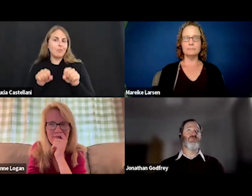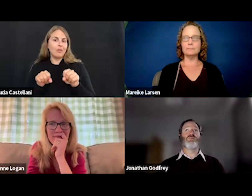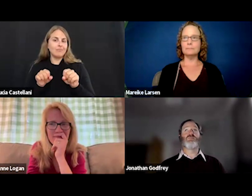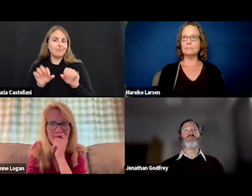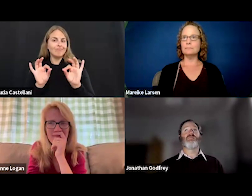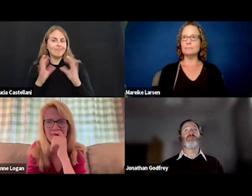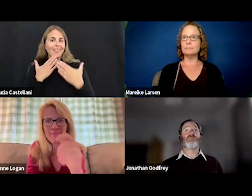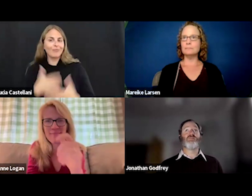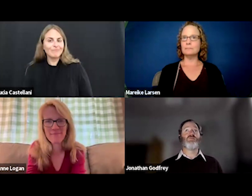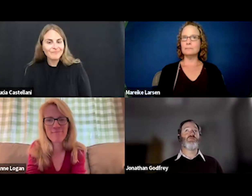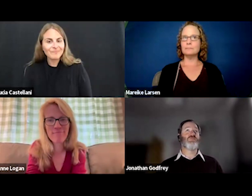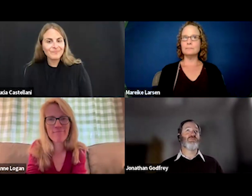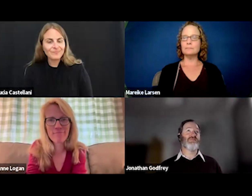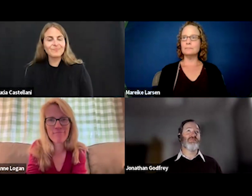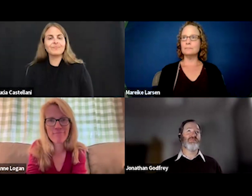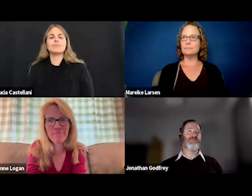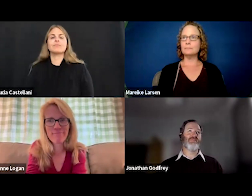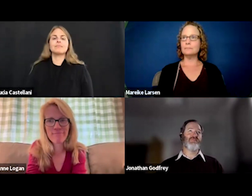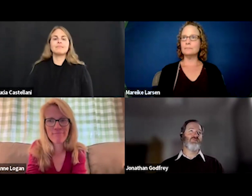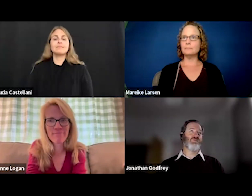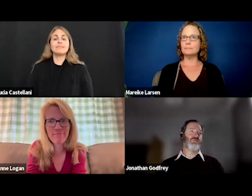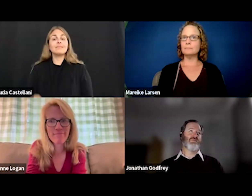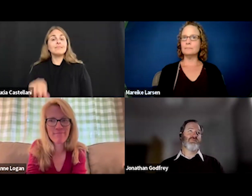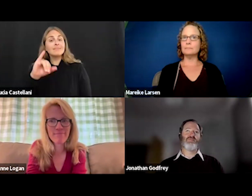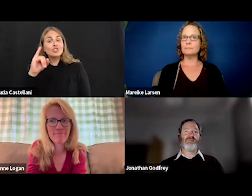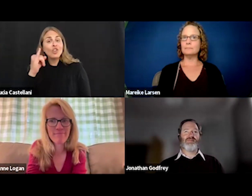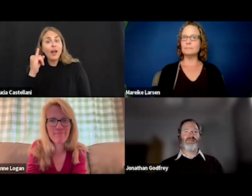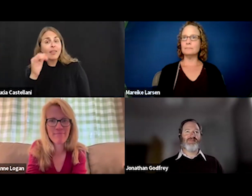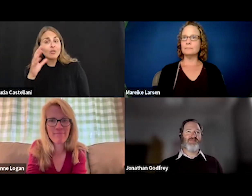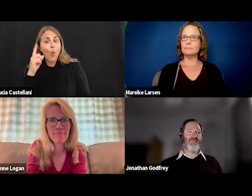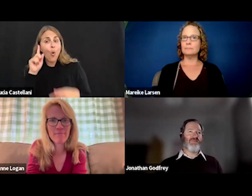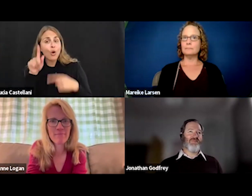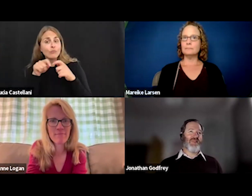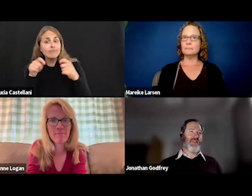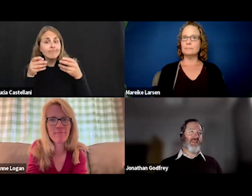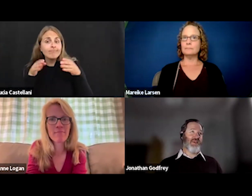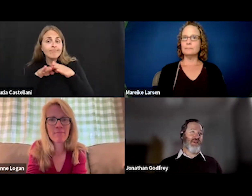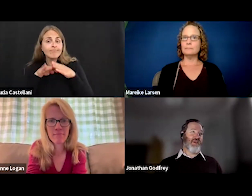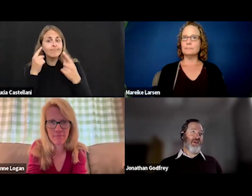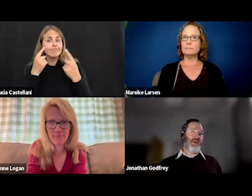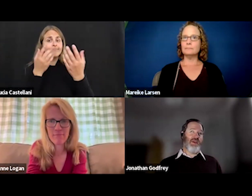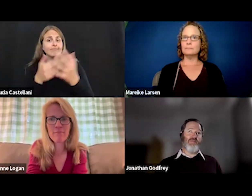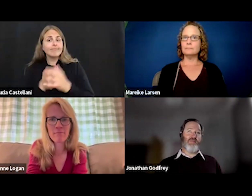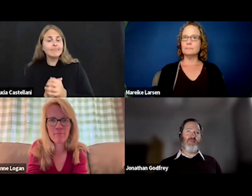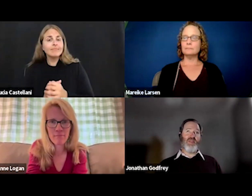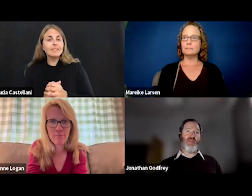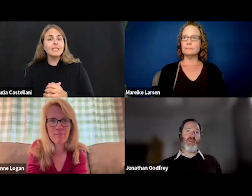Thank you, Venkatesh. Jonathan, what are your closing thoughts?